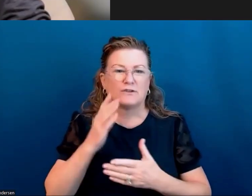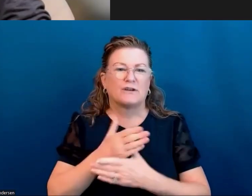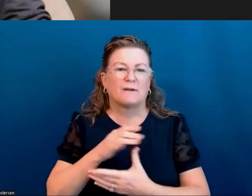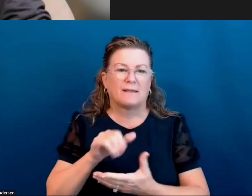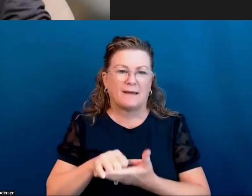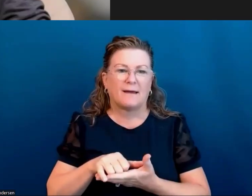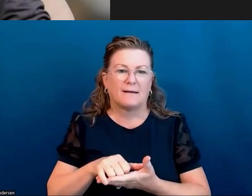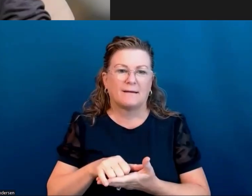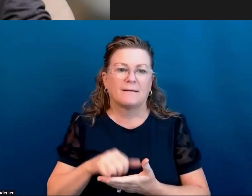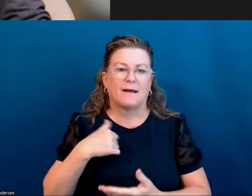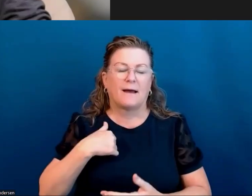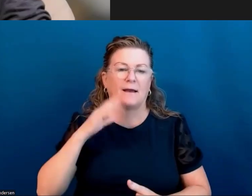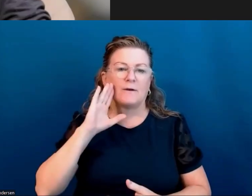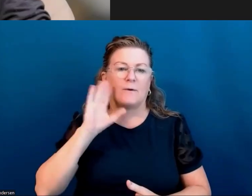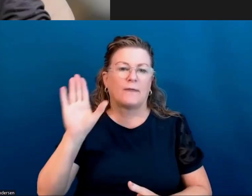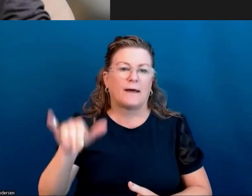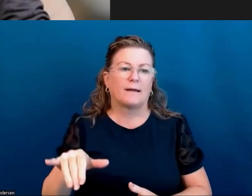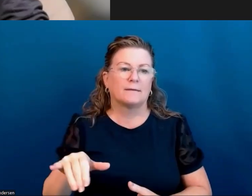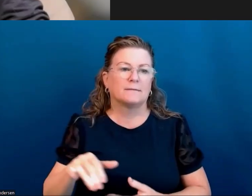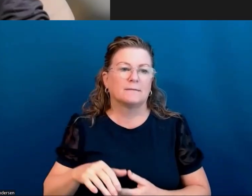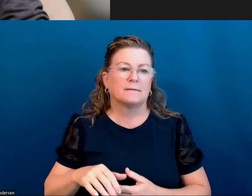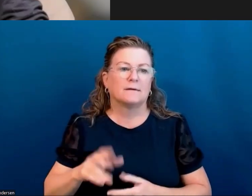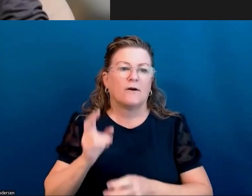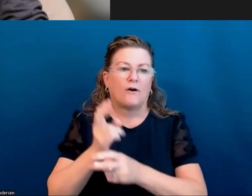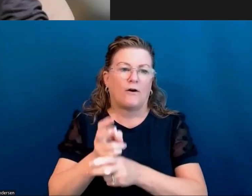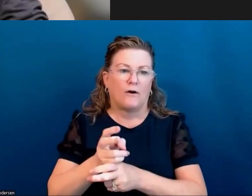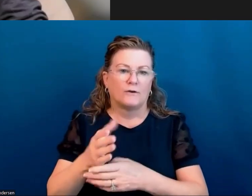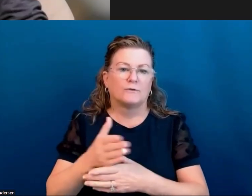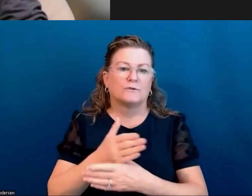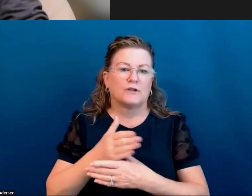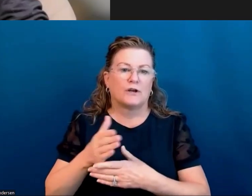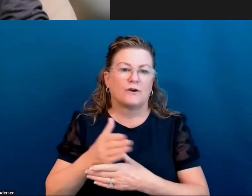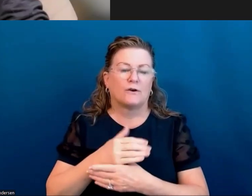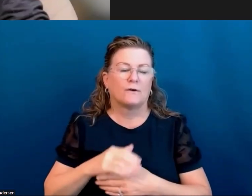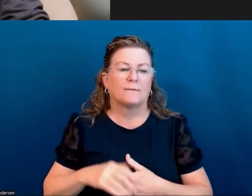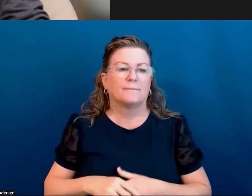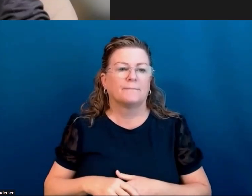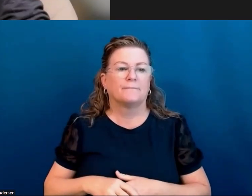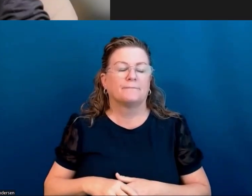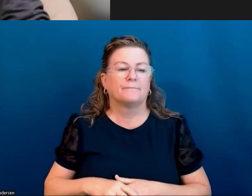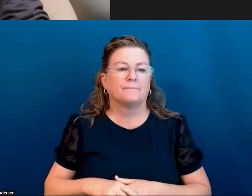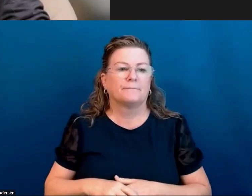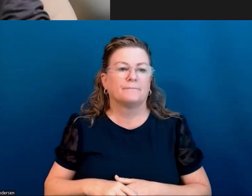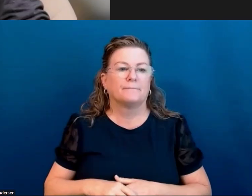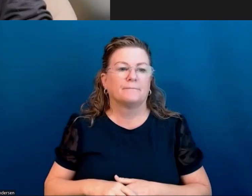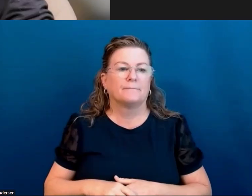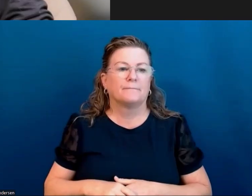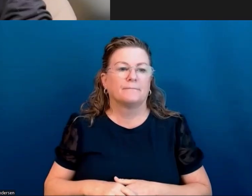know that's hard to share. And you know, it sounds like you've